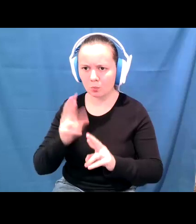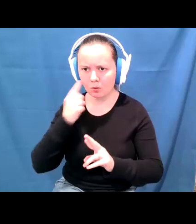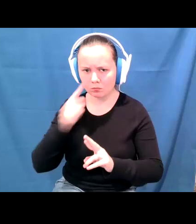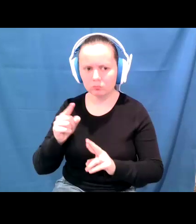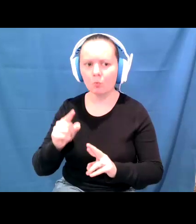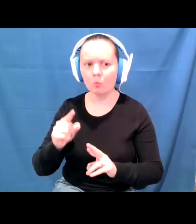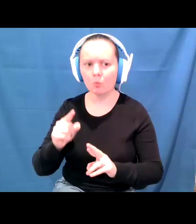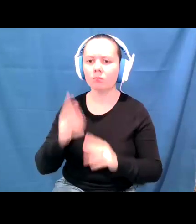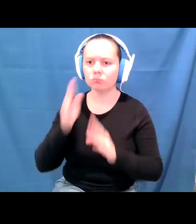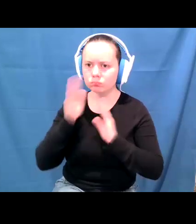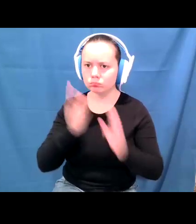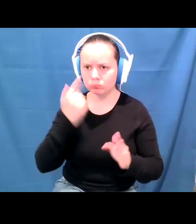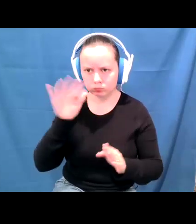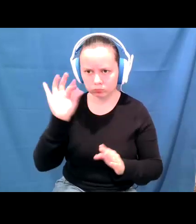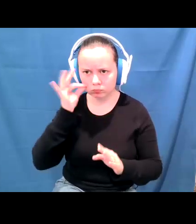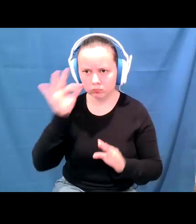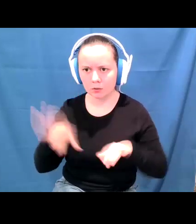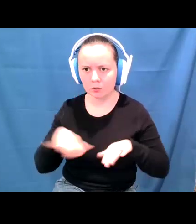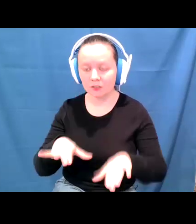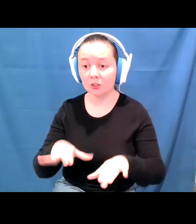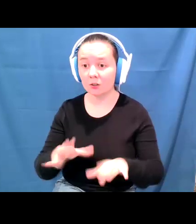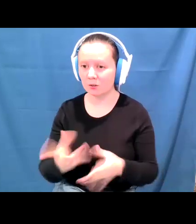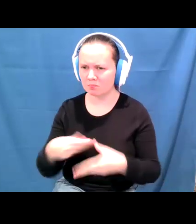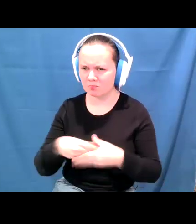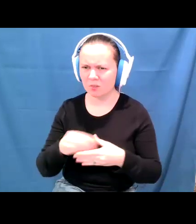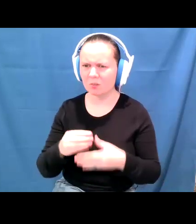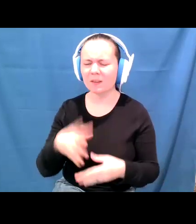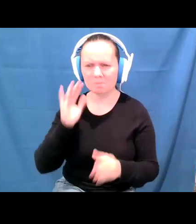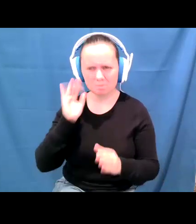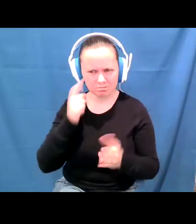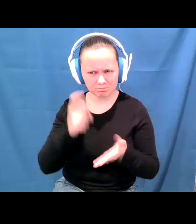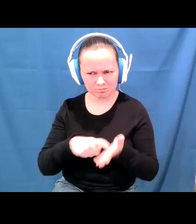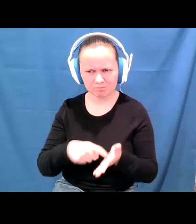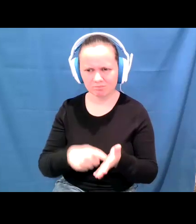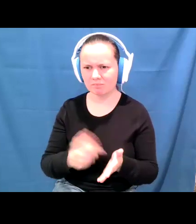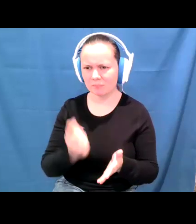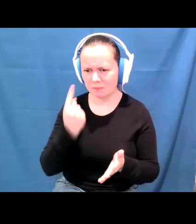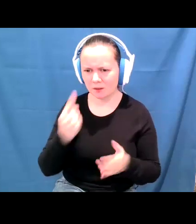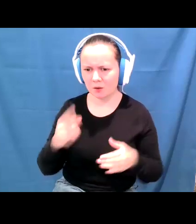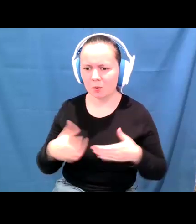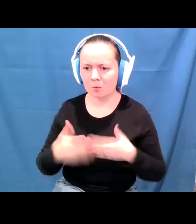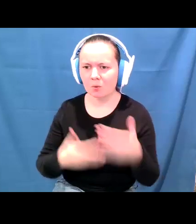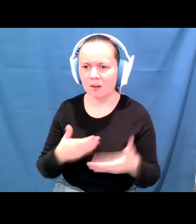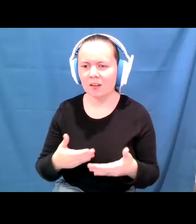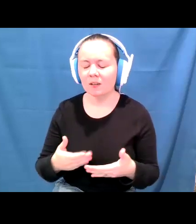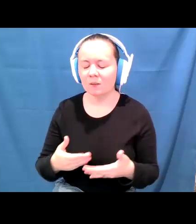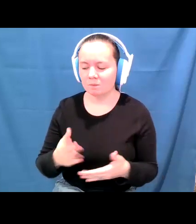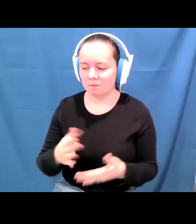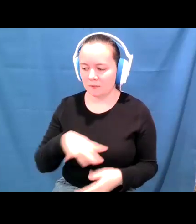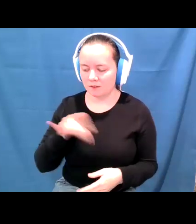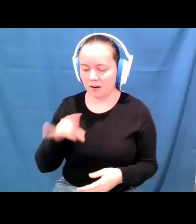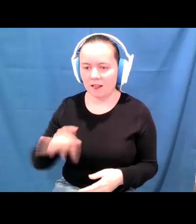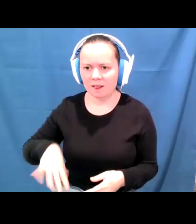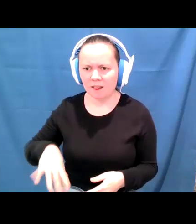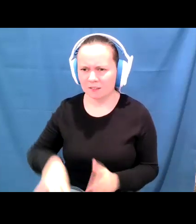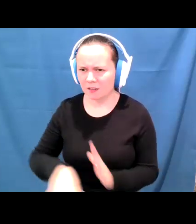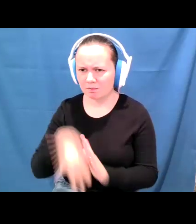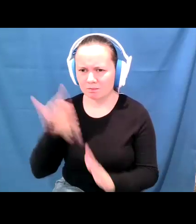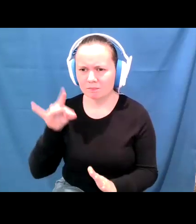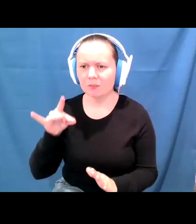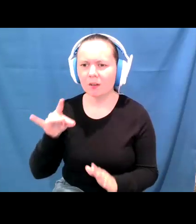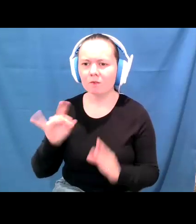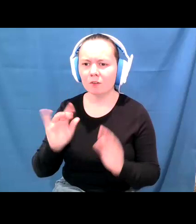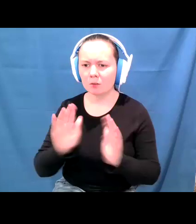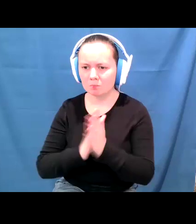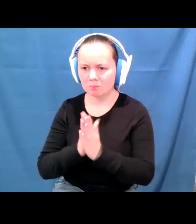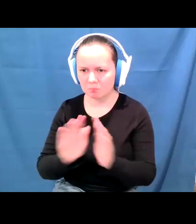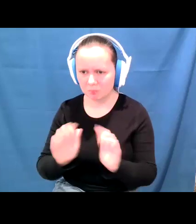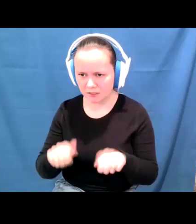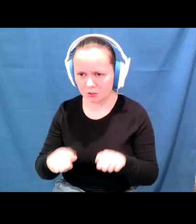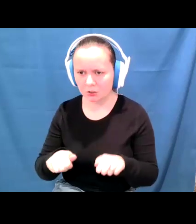This included identifying ways to utilize the untapped potential of people with disabilities to help address the existing care workforce crisis.